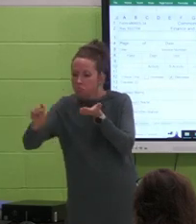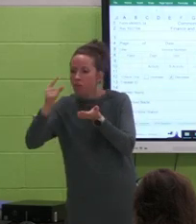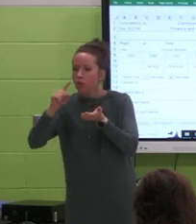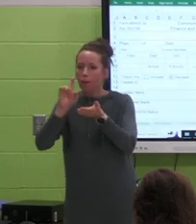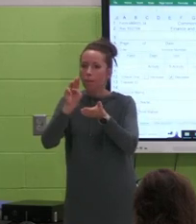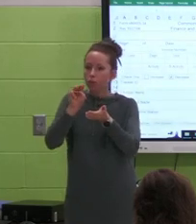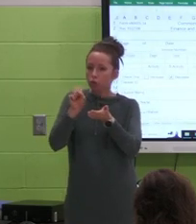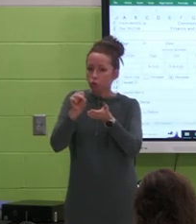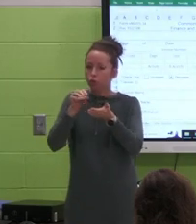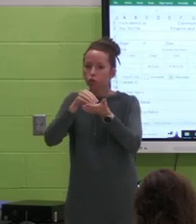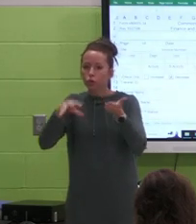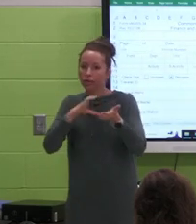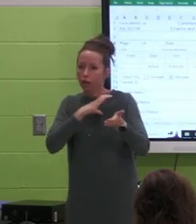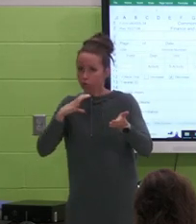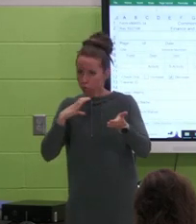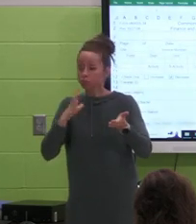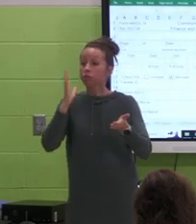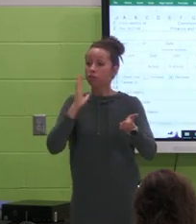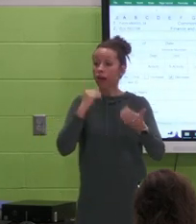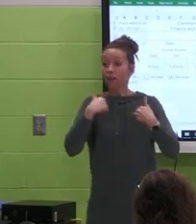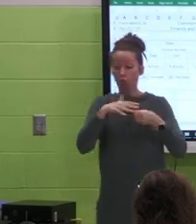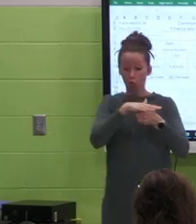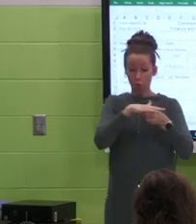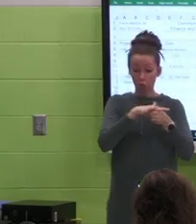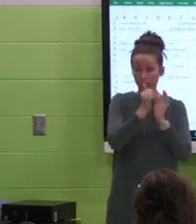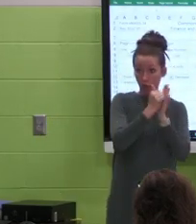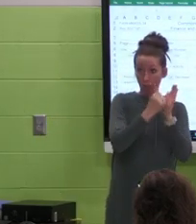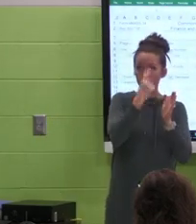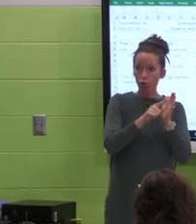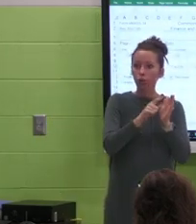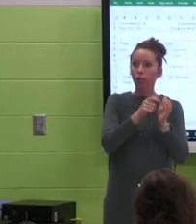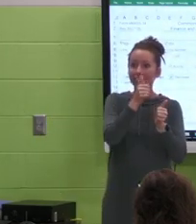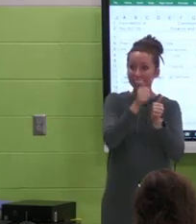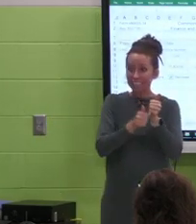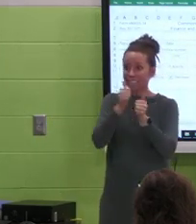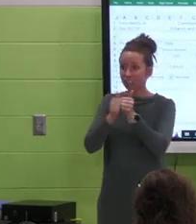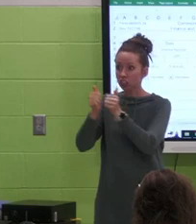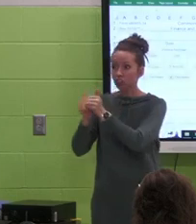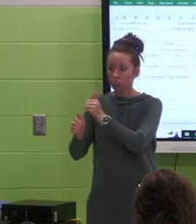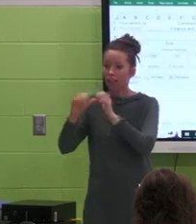have local funds for each class in high school in other words the freshman sophomore junior senior